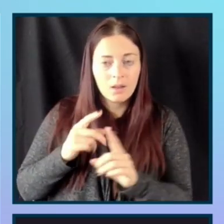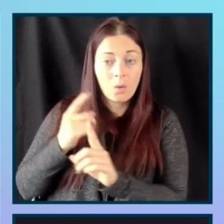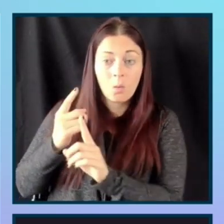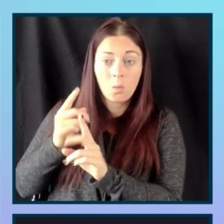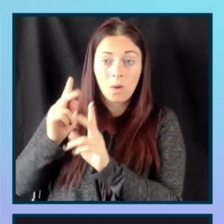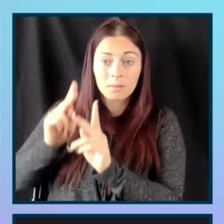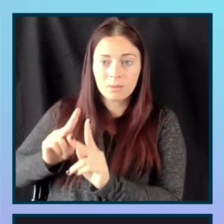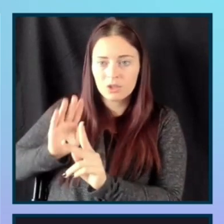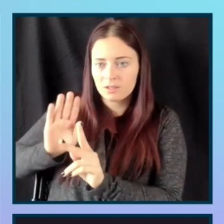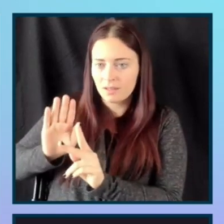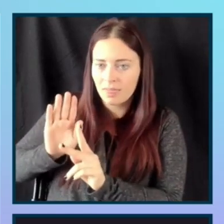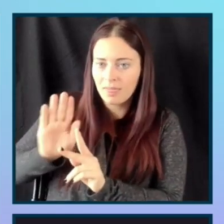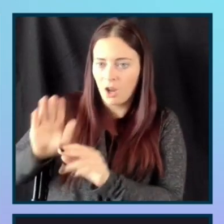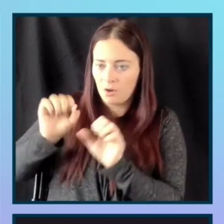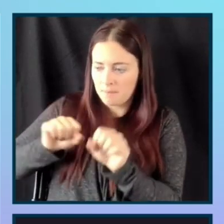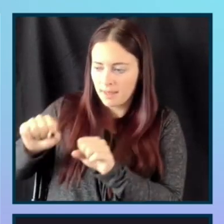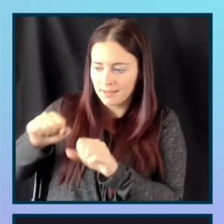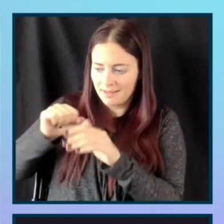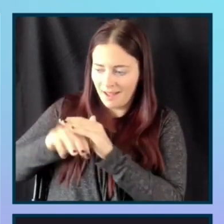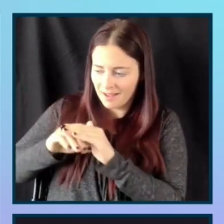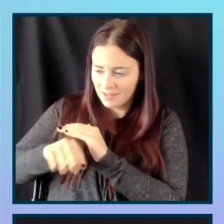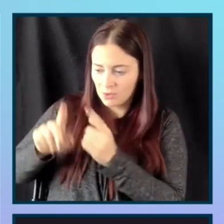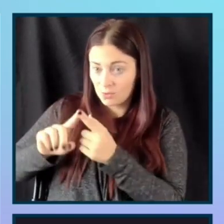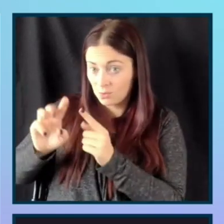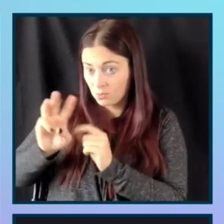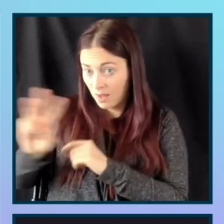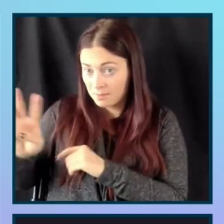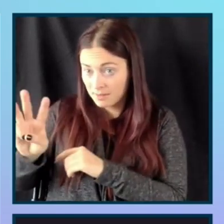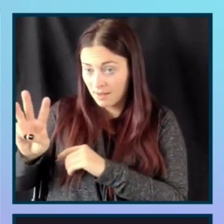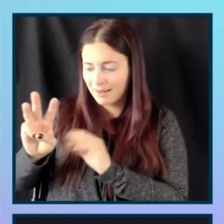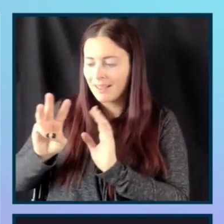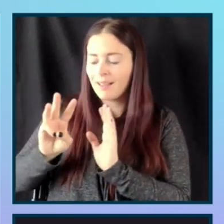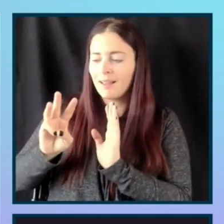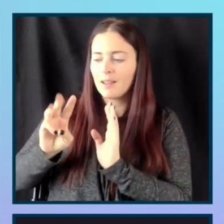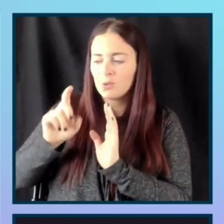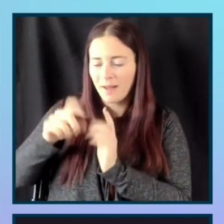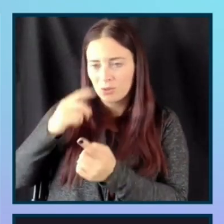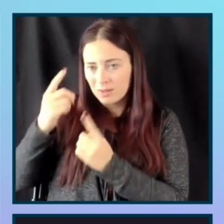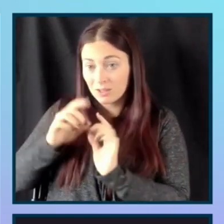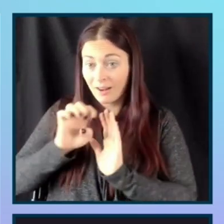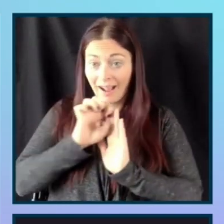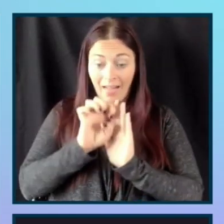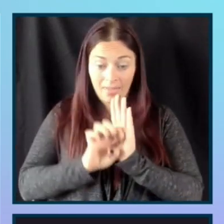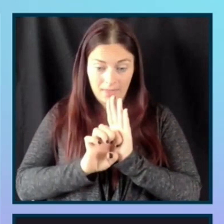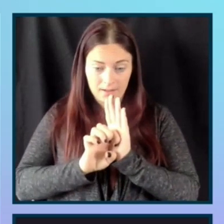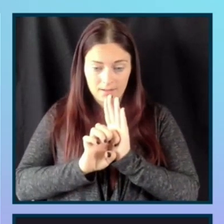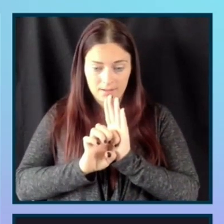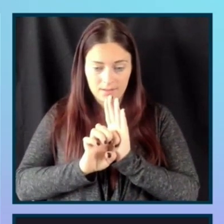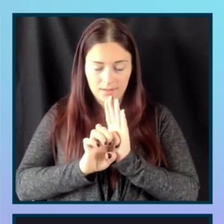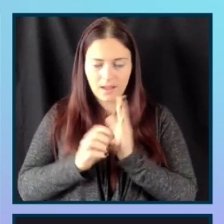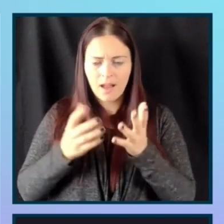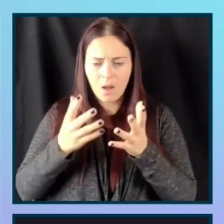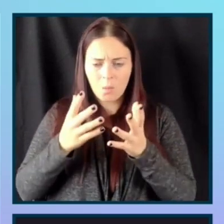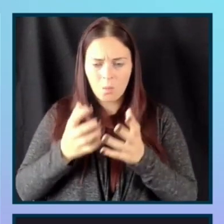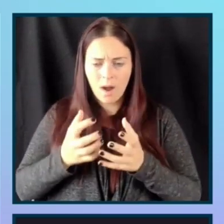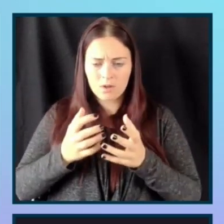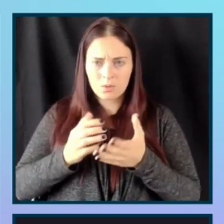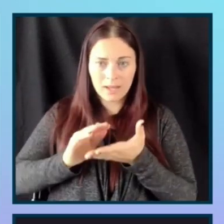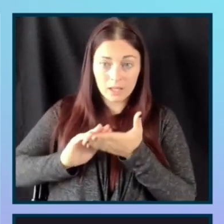So ethically decide, is it the points of exclusion which you're going after, or is it the large scale of numbers?